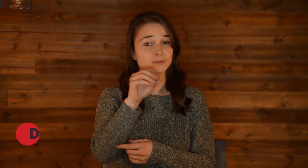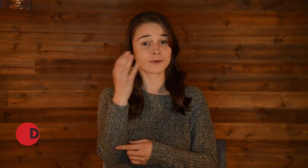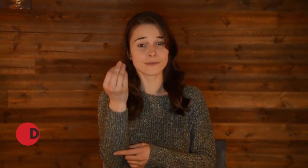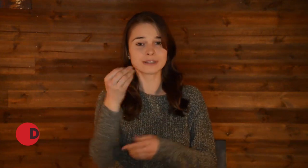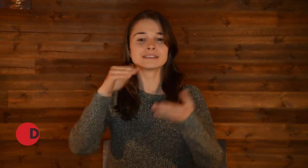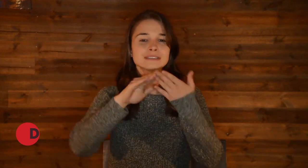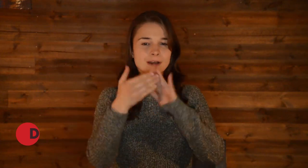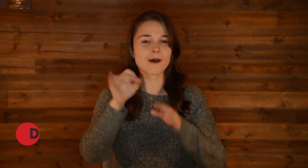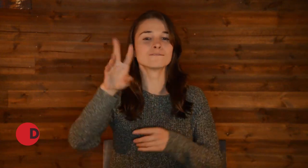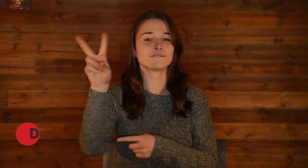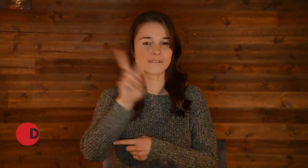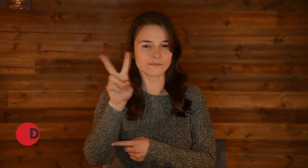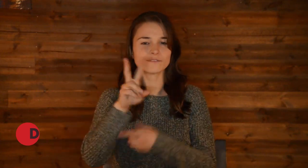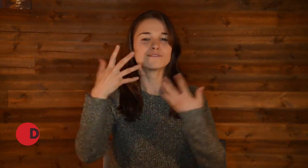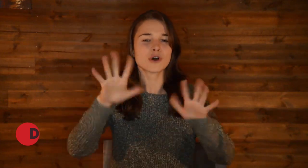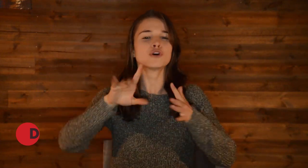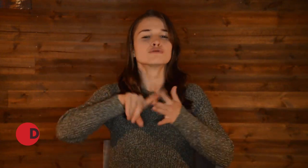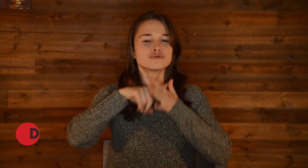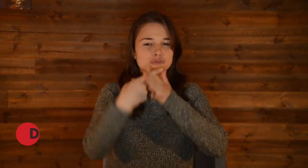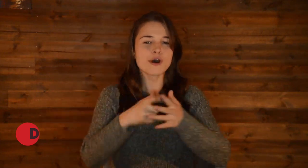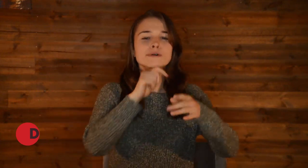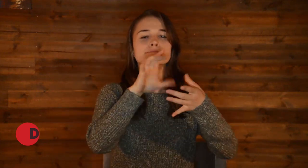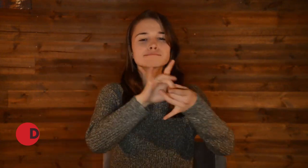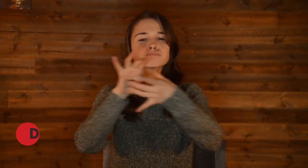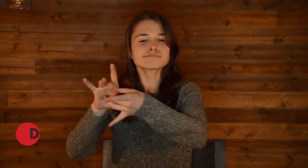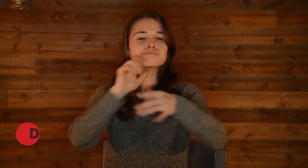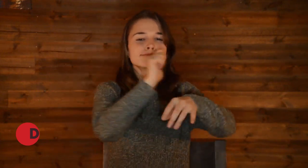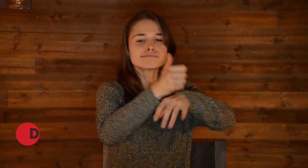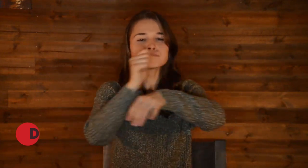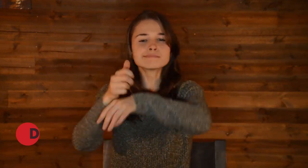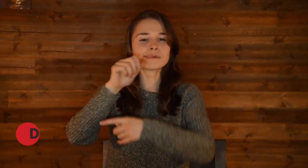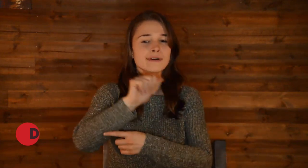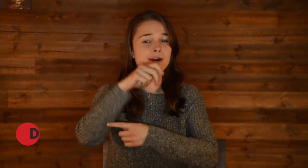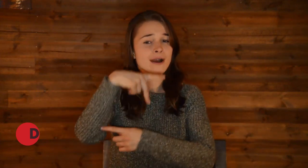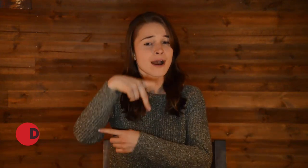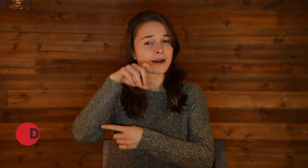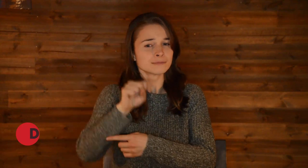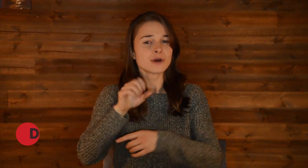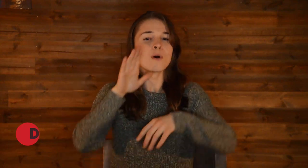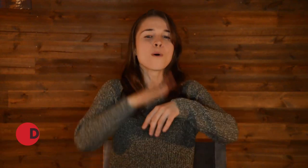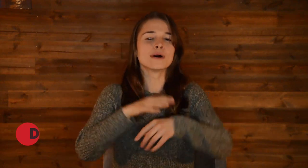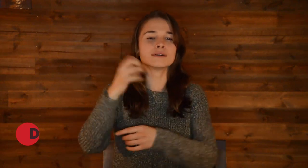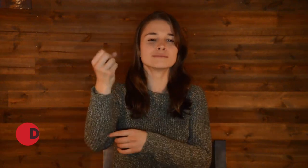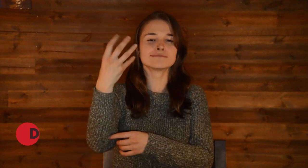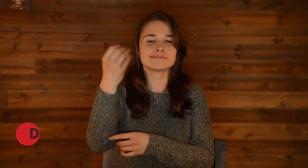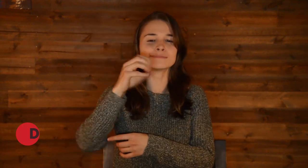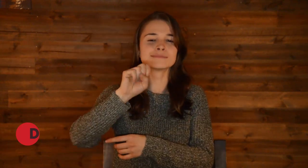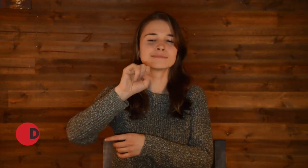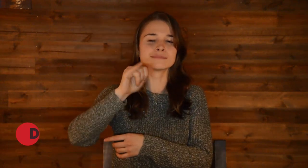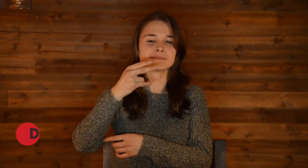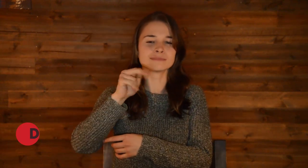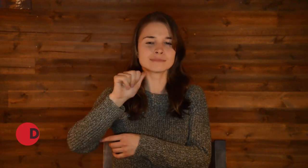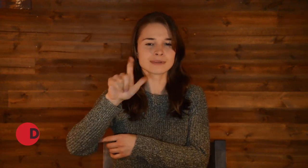[Nicole]: In 2014 the City of Vancouver also started installing APS